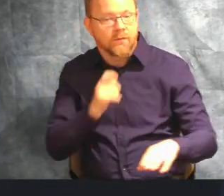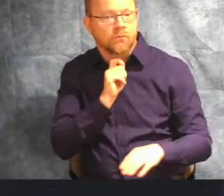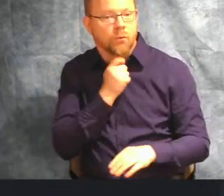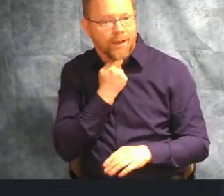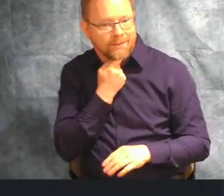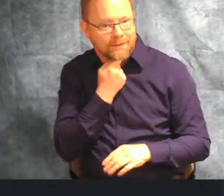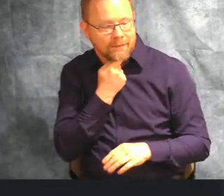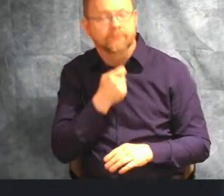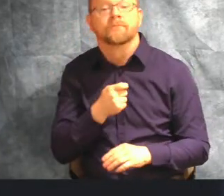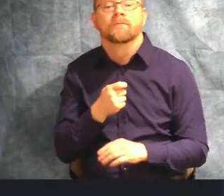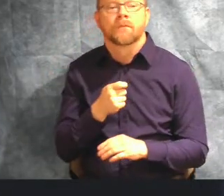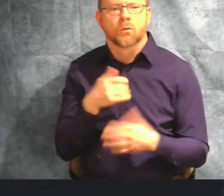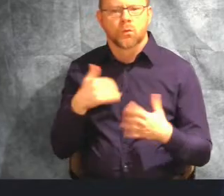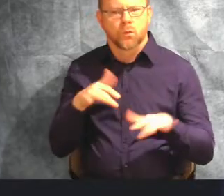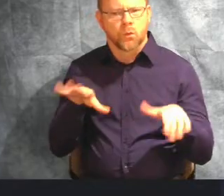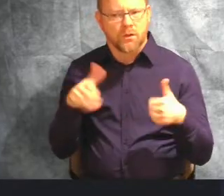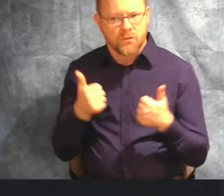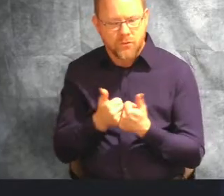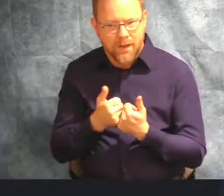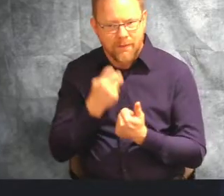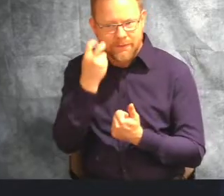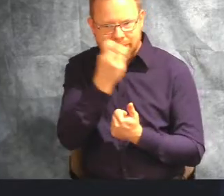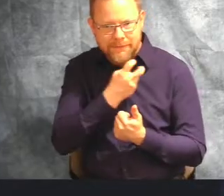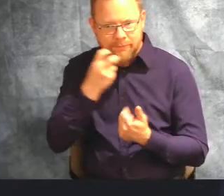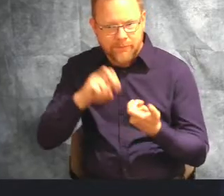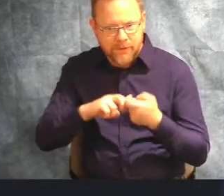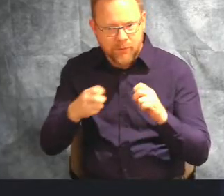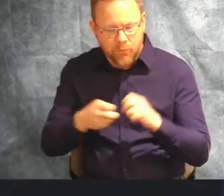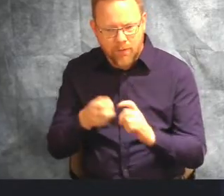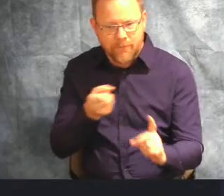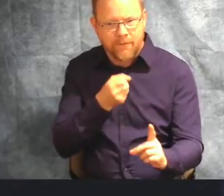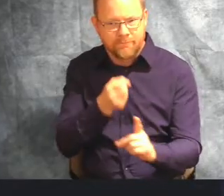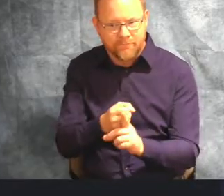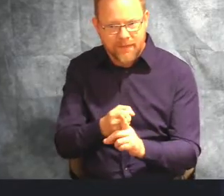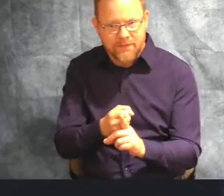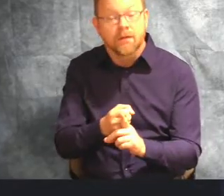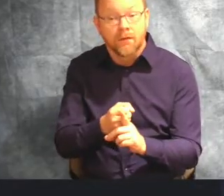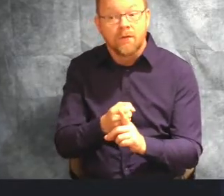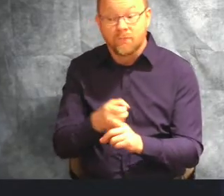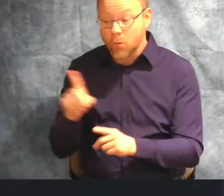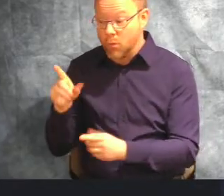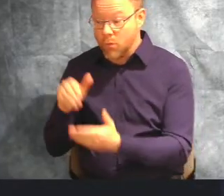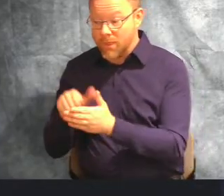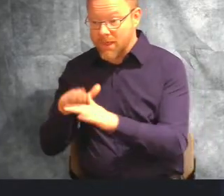as extremely challenging speech disorder that affects one in a thousand children with one-third